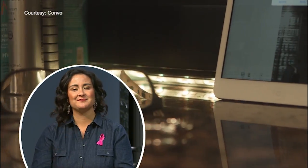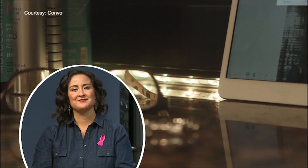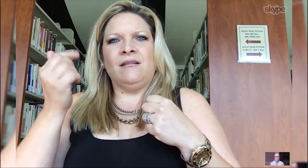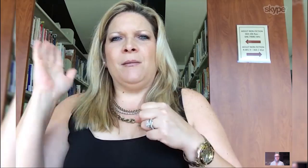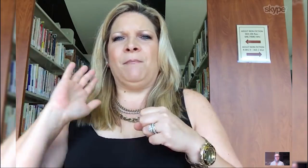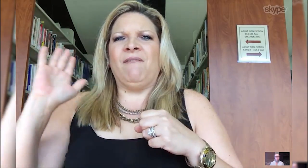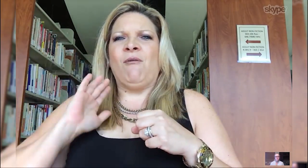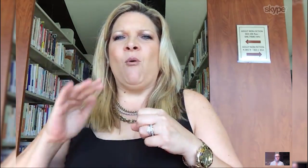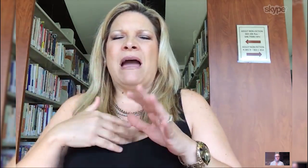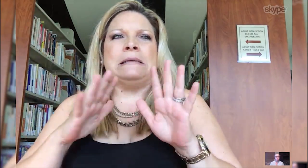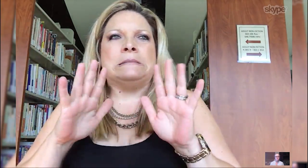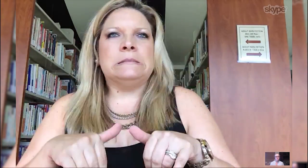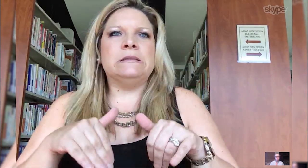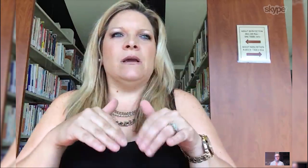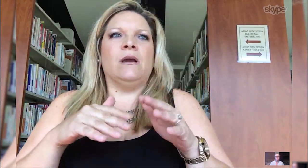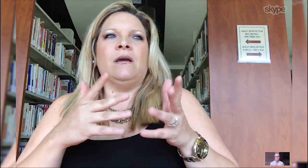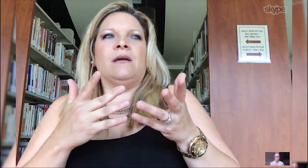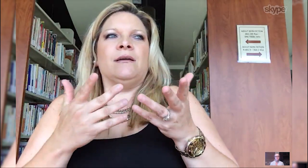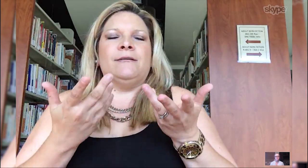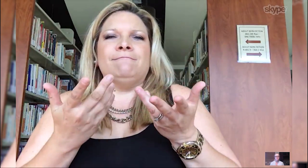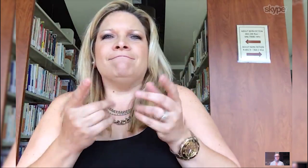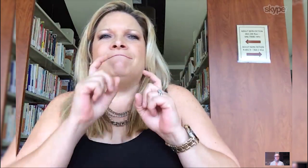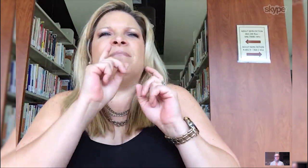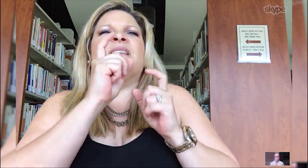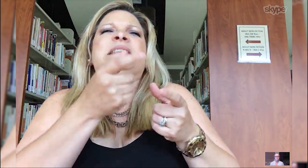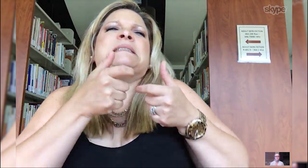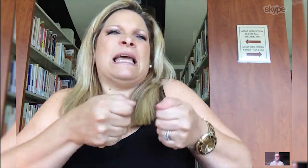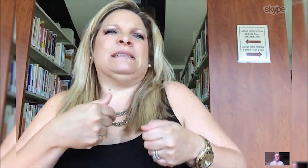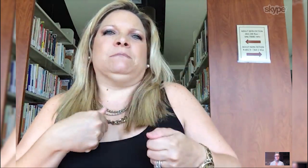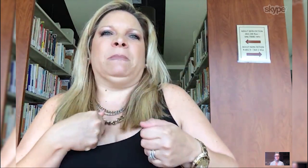Miquel: “Before when I’d give out my number I’d always have to tell people to text me,